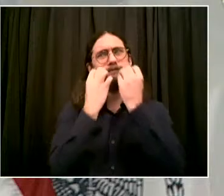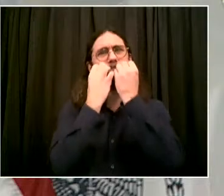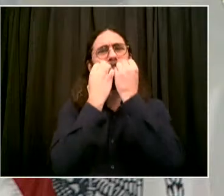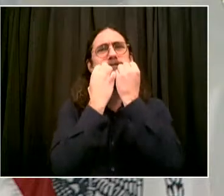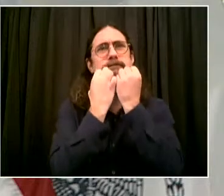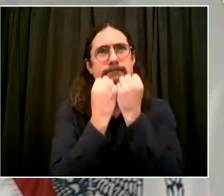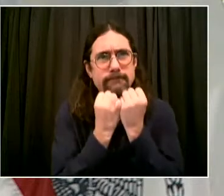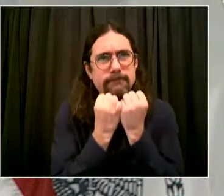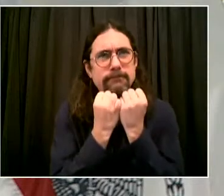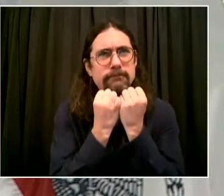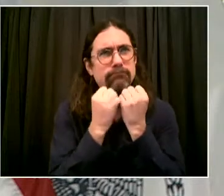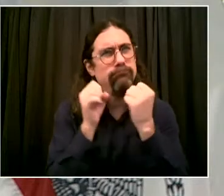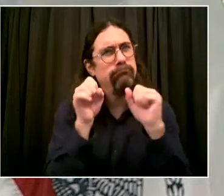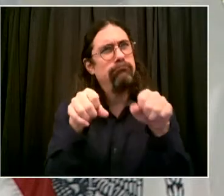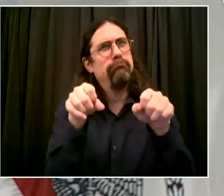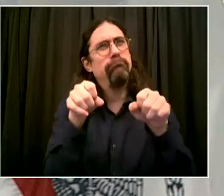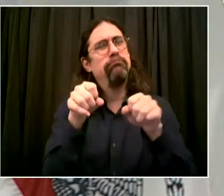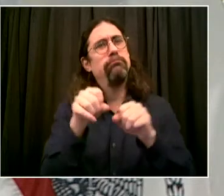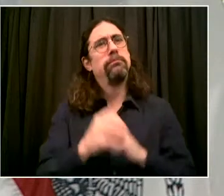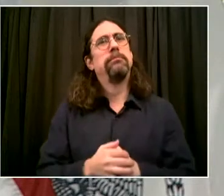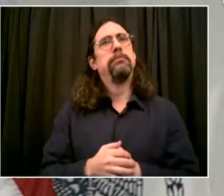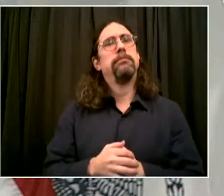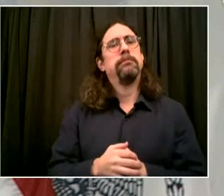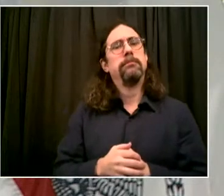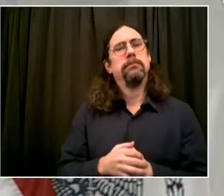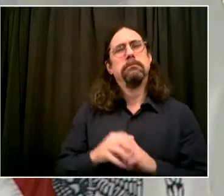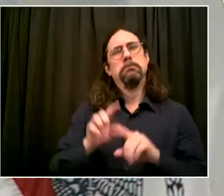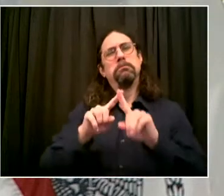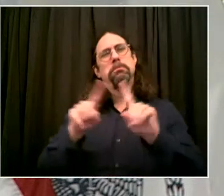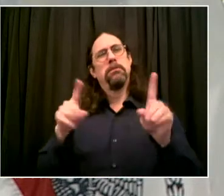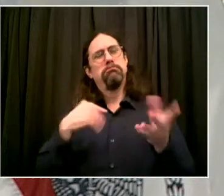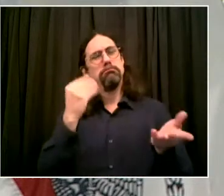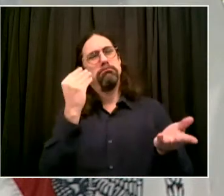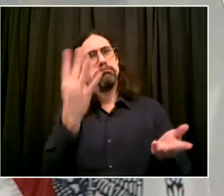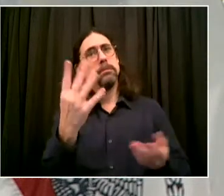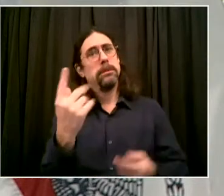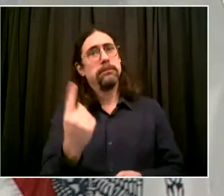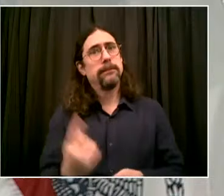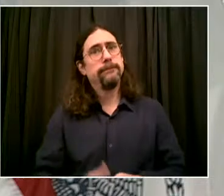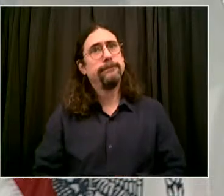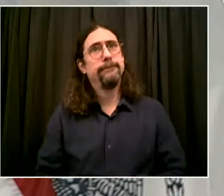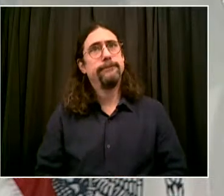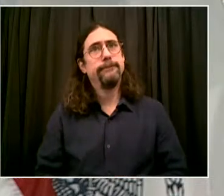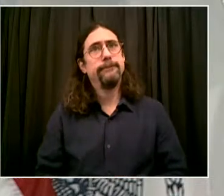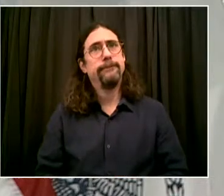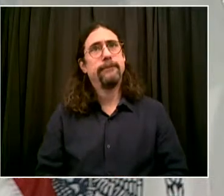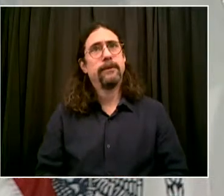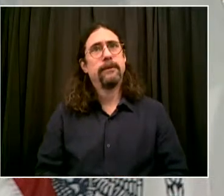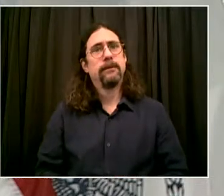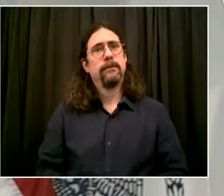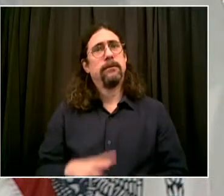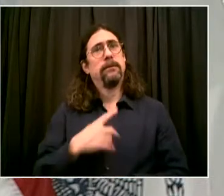I WILL TELL YOU SOMETHING. WE SEEN N A ATRJECTORY